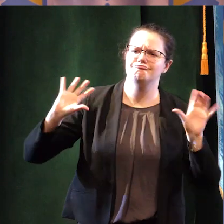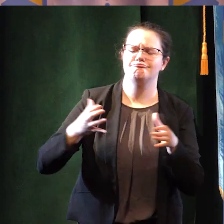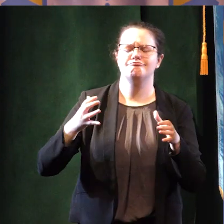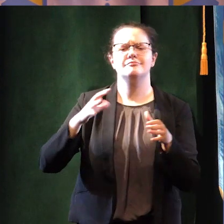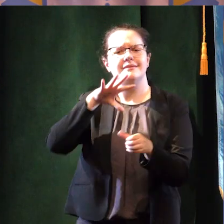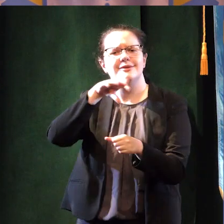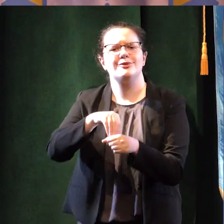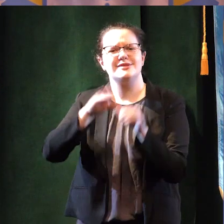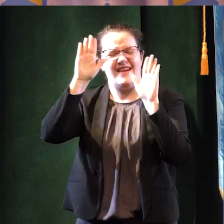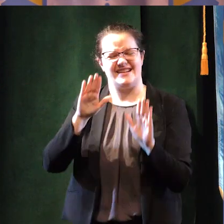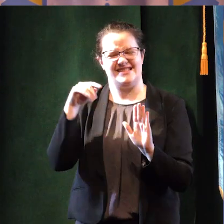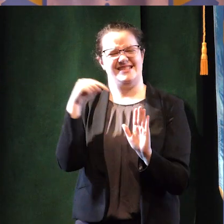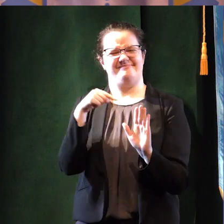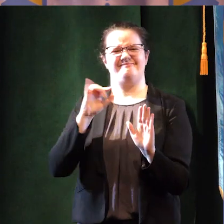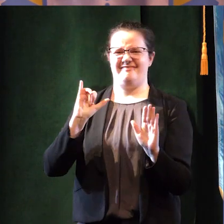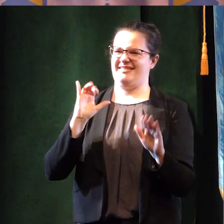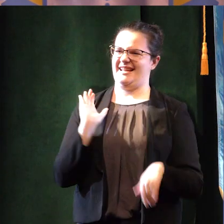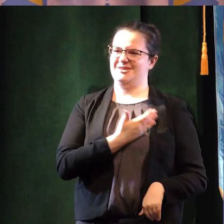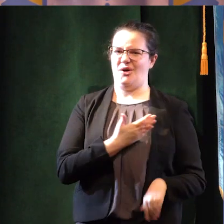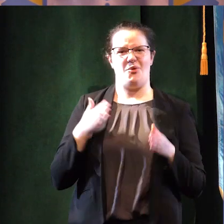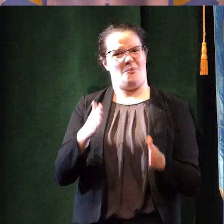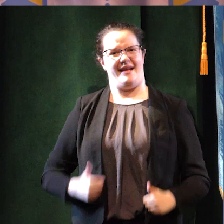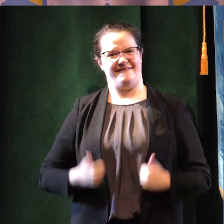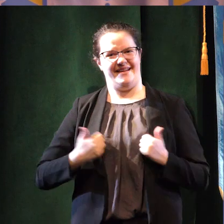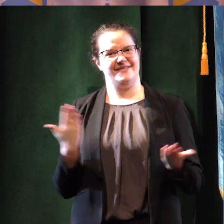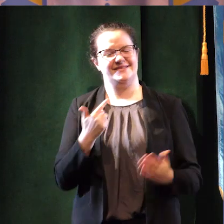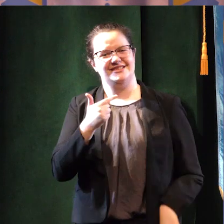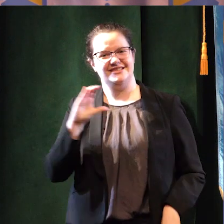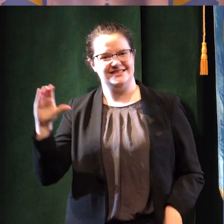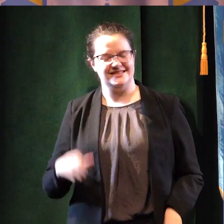has become our way of life at Genesee helping all these graduates achieve